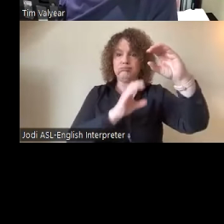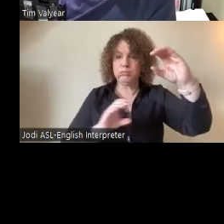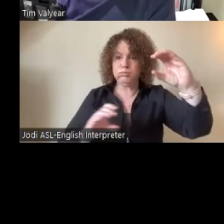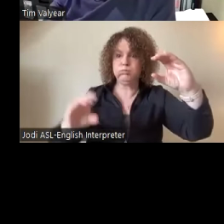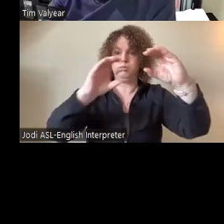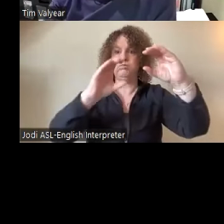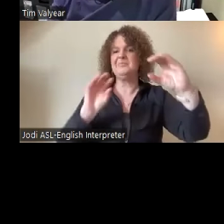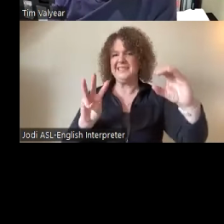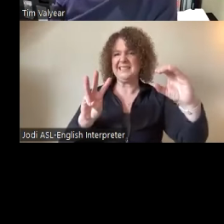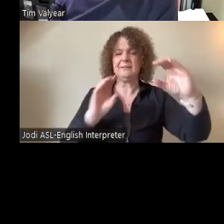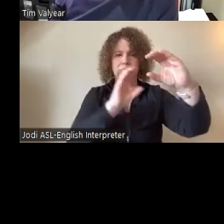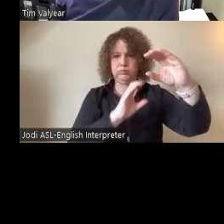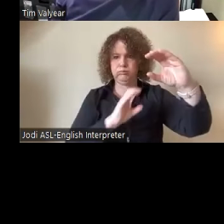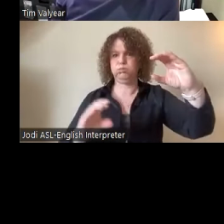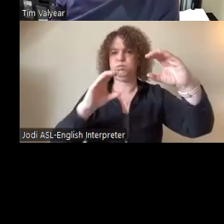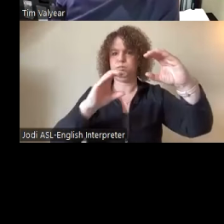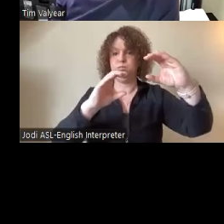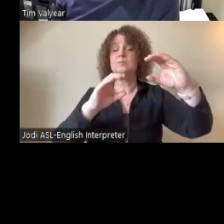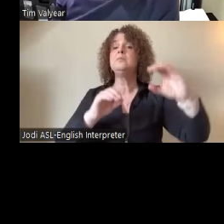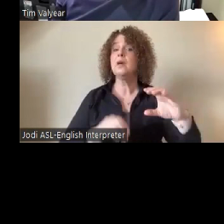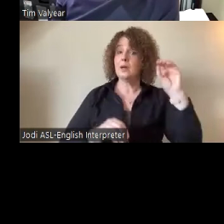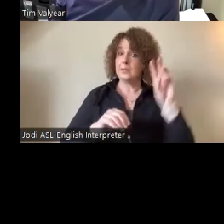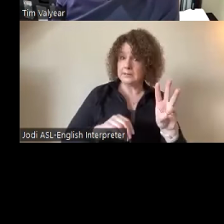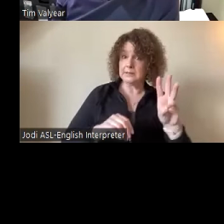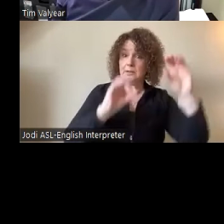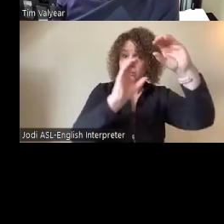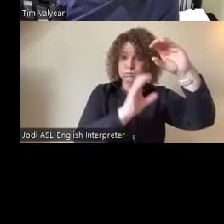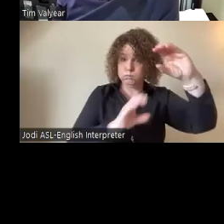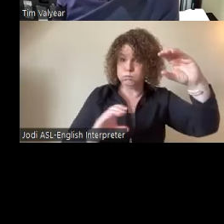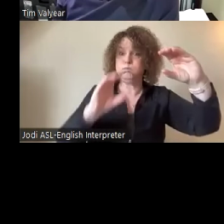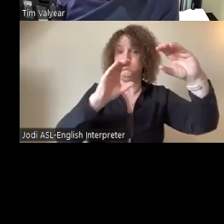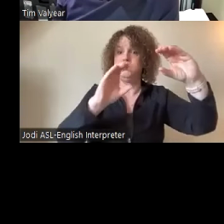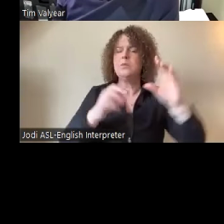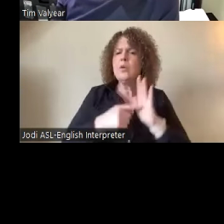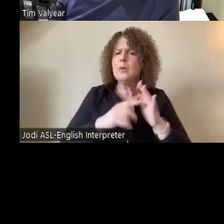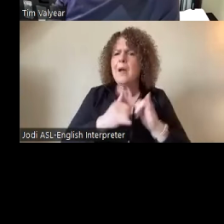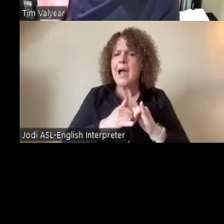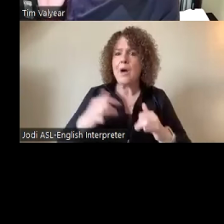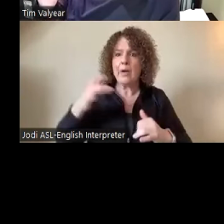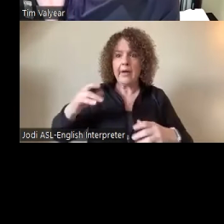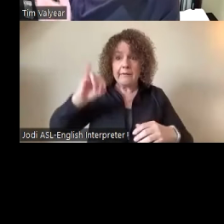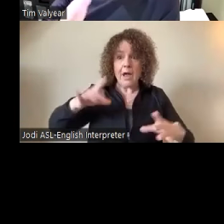control. So the chain of transmission is represented by the six dots on slide number 20 that you see in